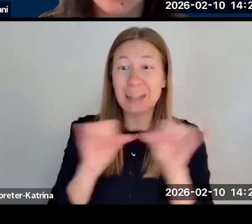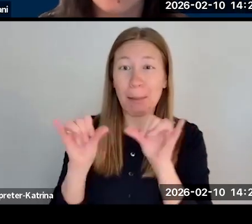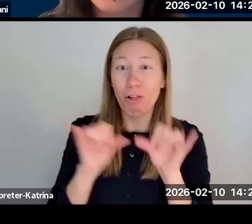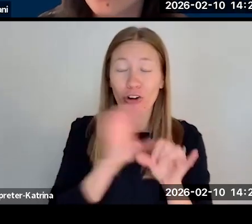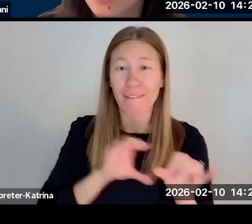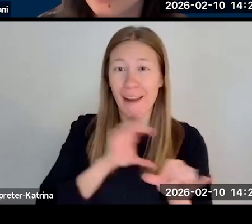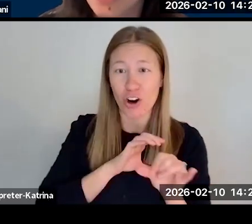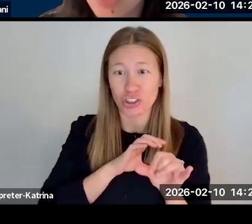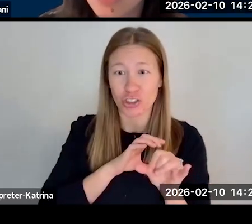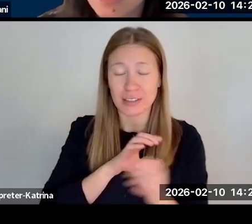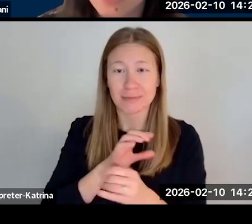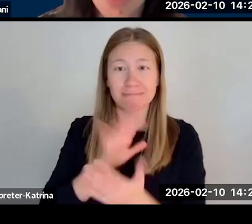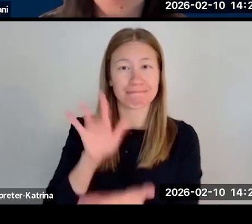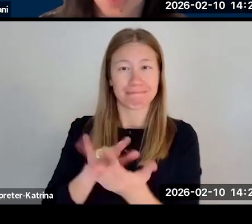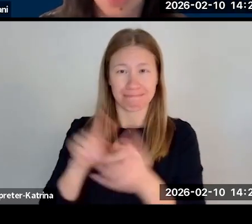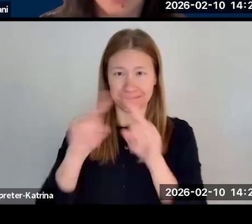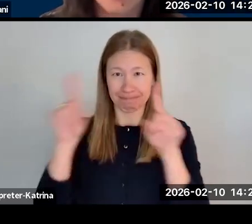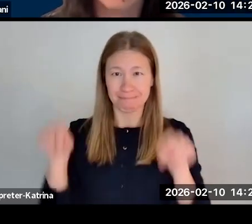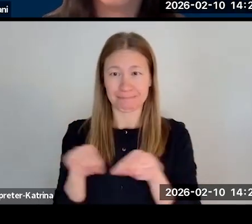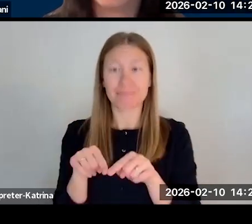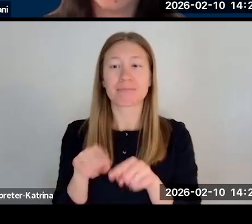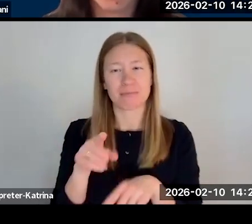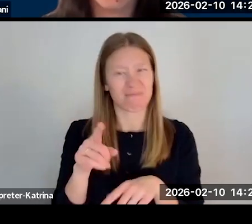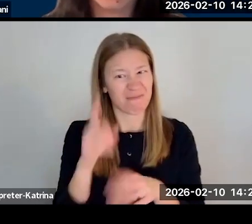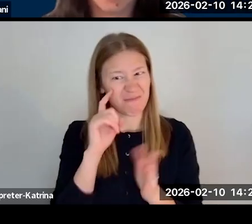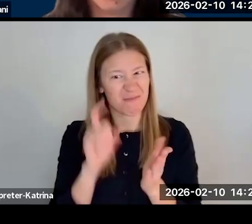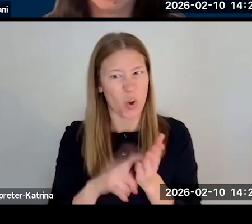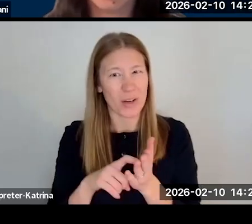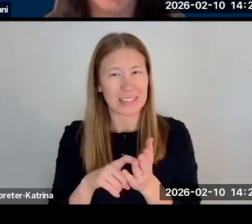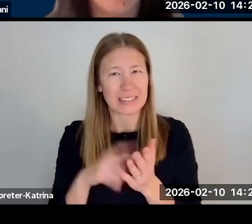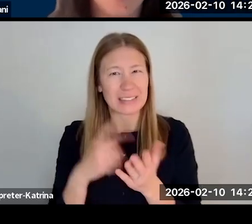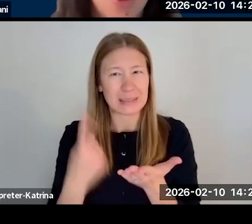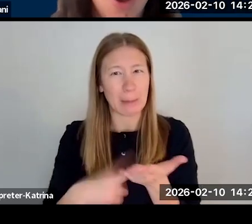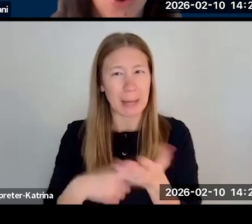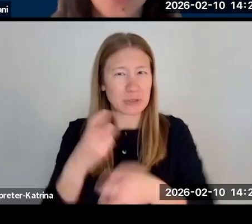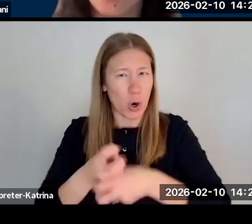that are usually tricky to tell apart if the font is not accessible.